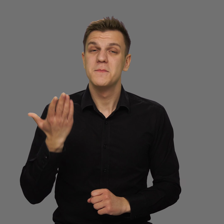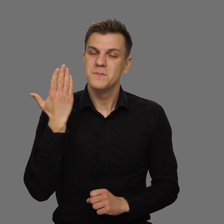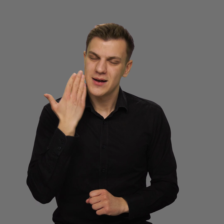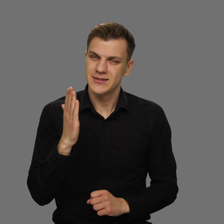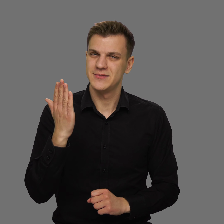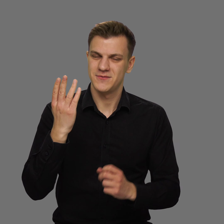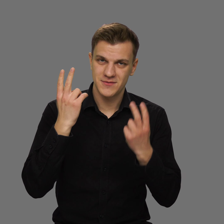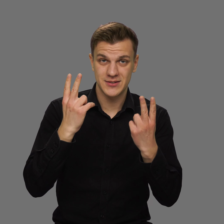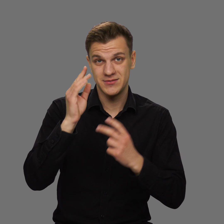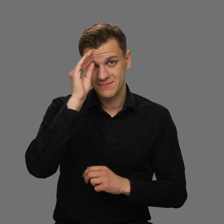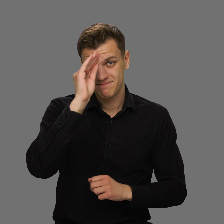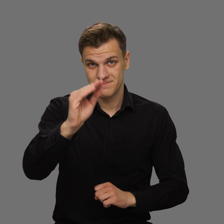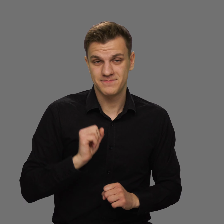Important note!